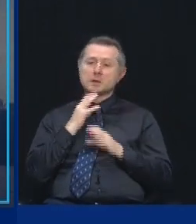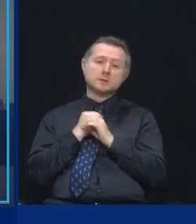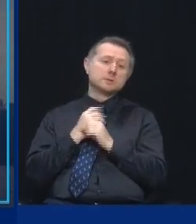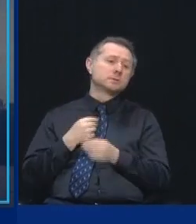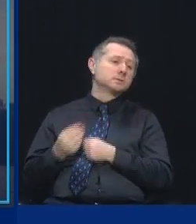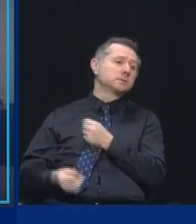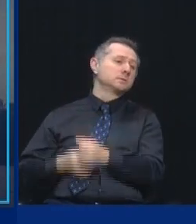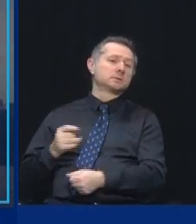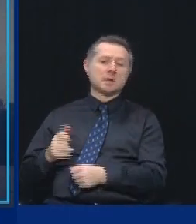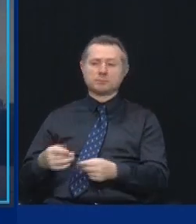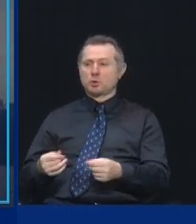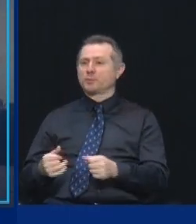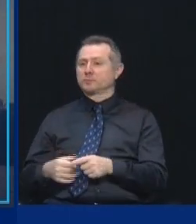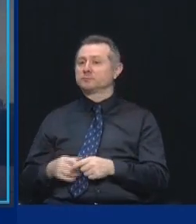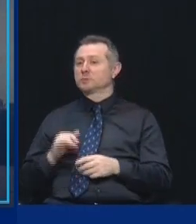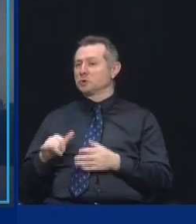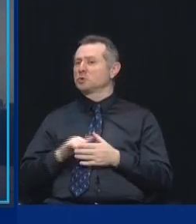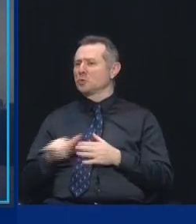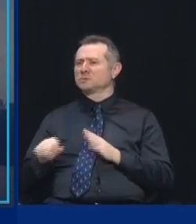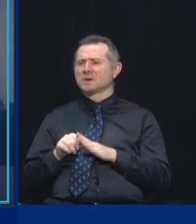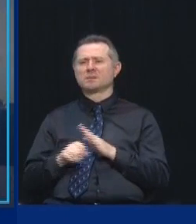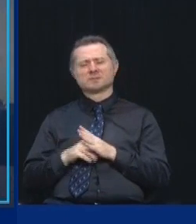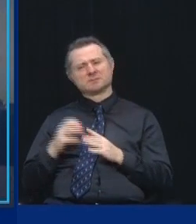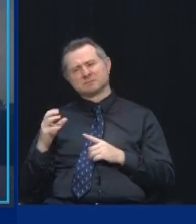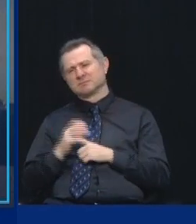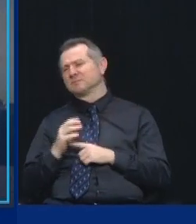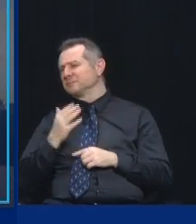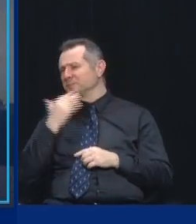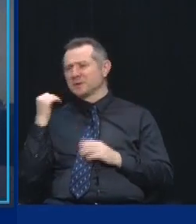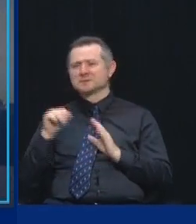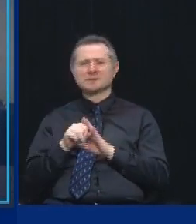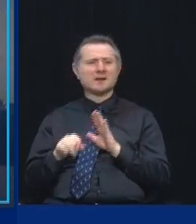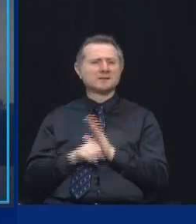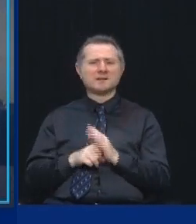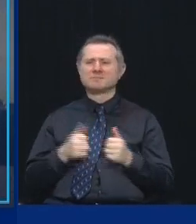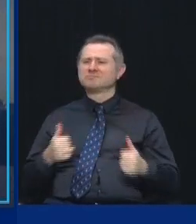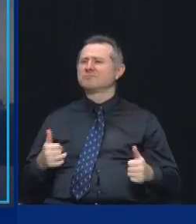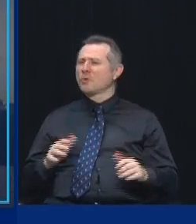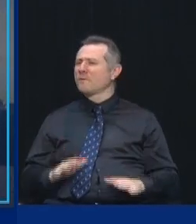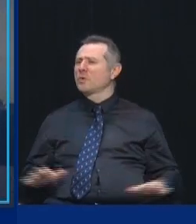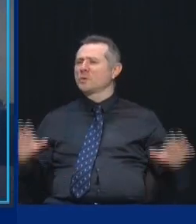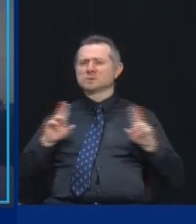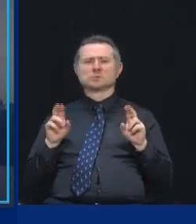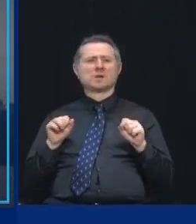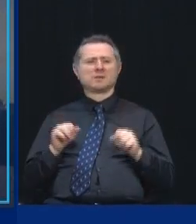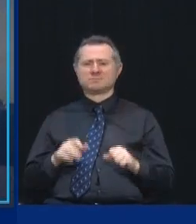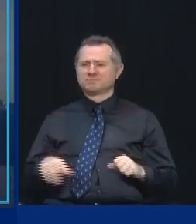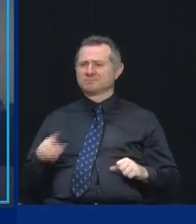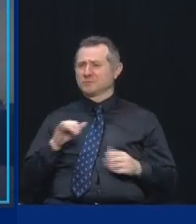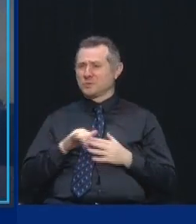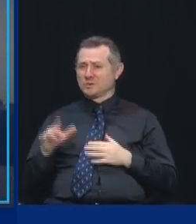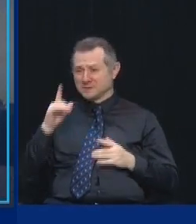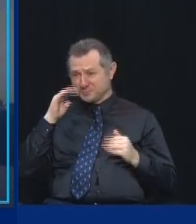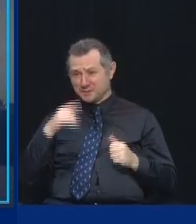BECAUSE THE TAXES ON THE MIDCLASS, PROPERTY TAXES, ARE A KILLER IN THIS STATE. YES, WE'RE THE GREATEST STATE IN